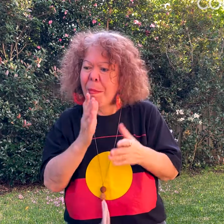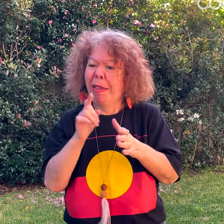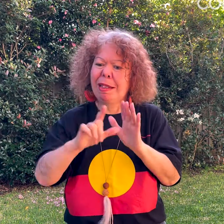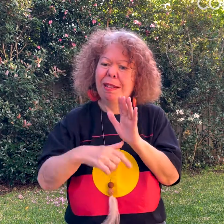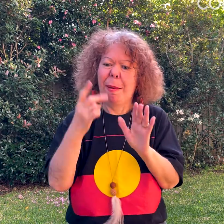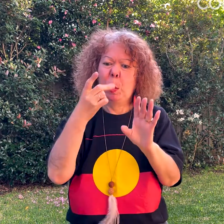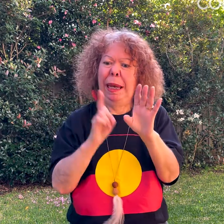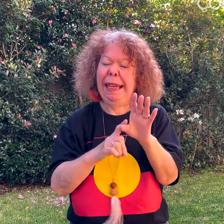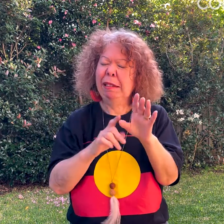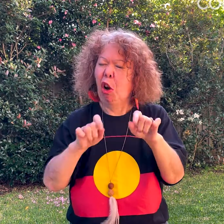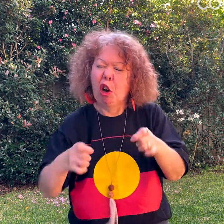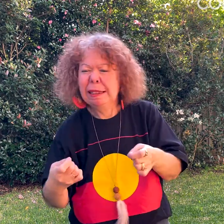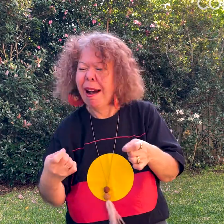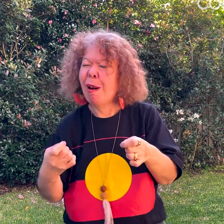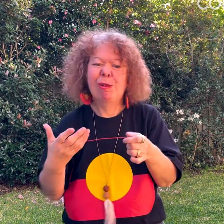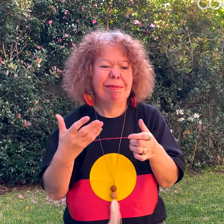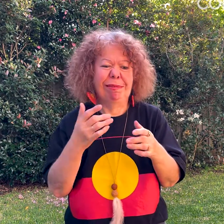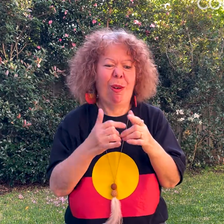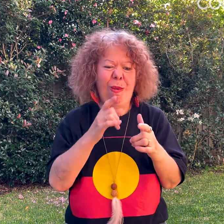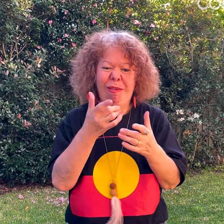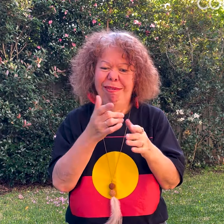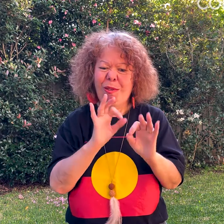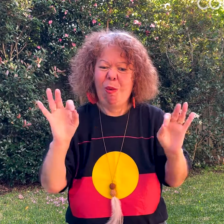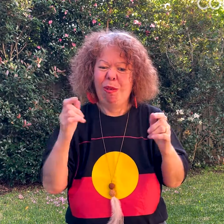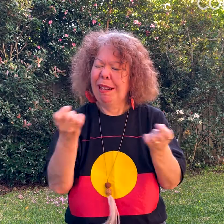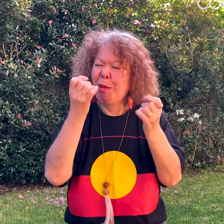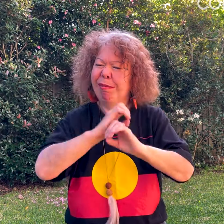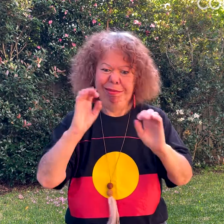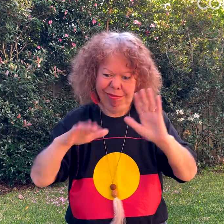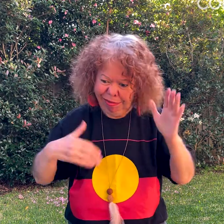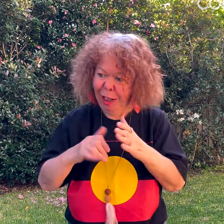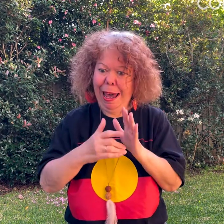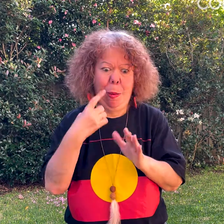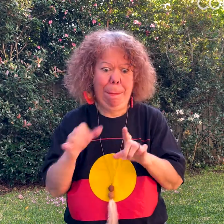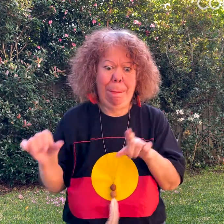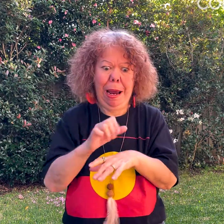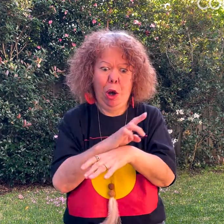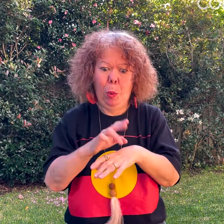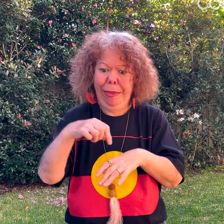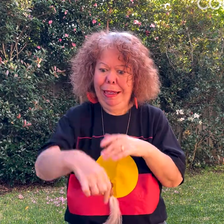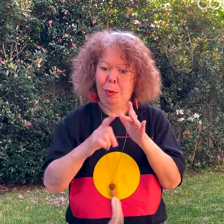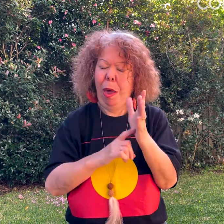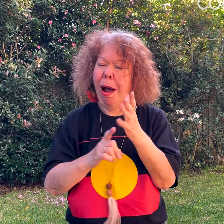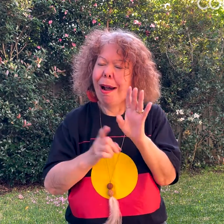But during the past two years in lockdown, we have not been able to have these celebration events and now we are coming back in July to celebrate NAIDOC week.